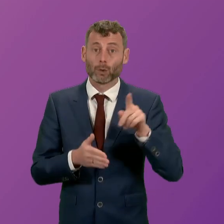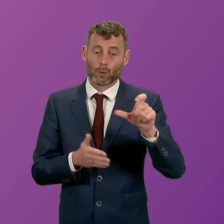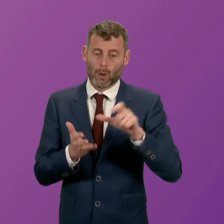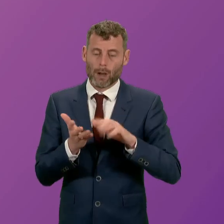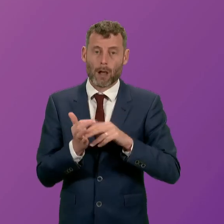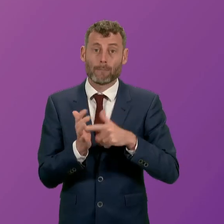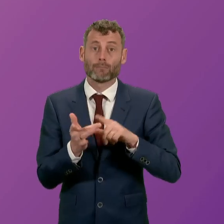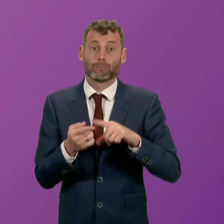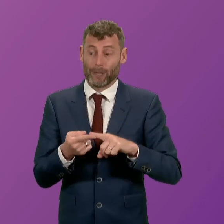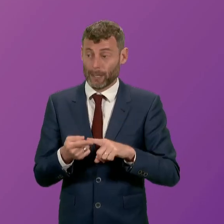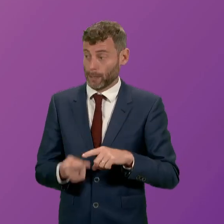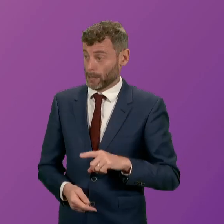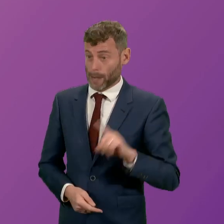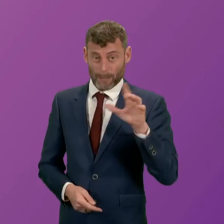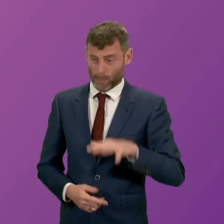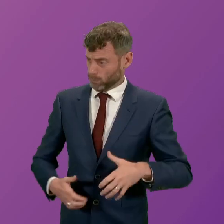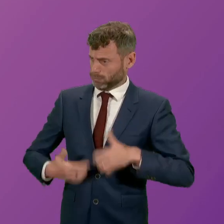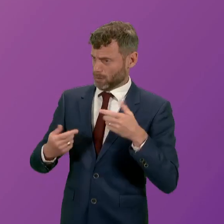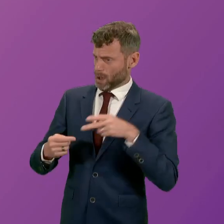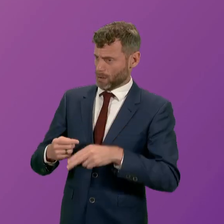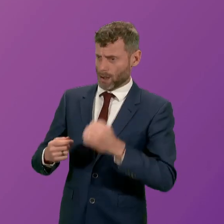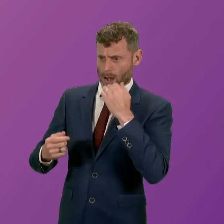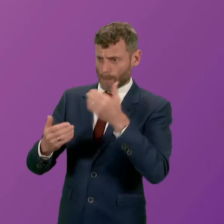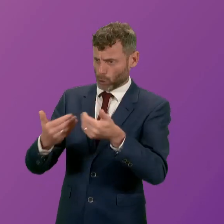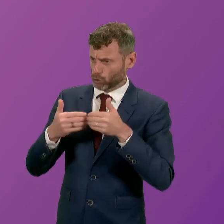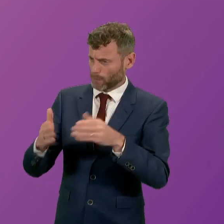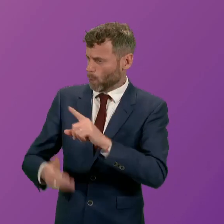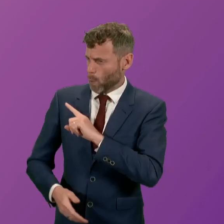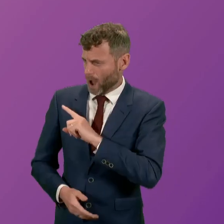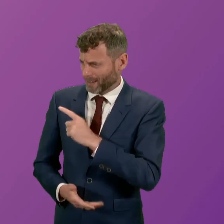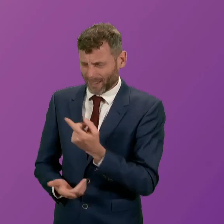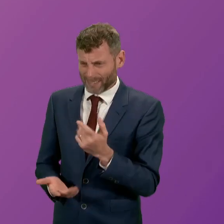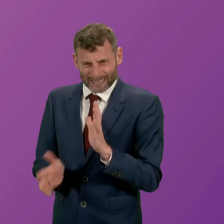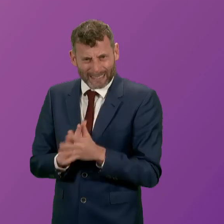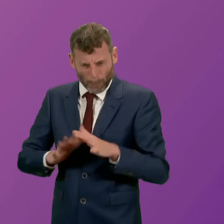with absolute fury on the island, and described as absurd, reckless and ridiculous by local